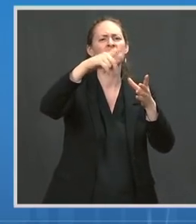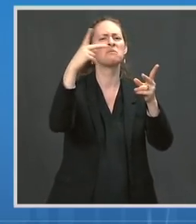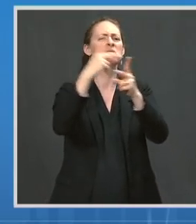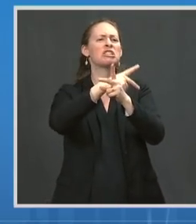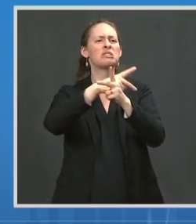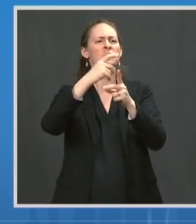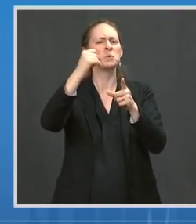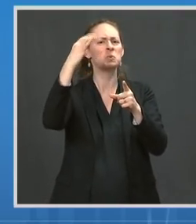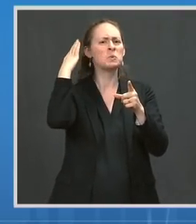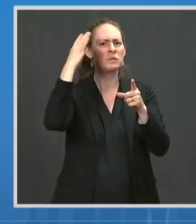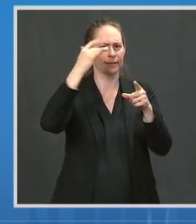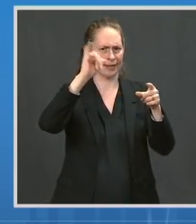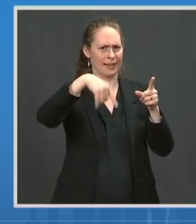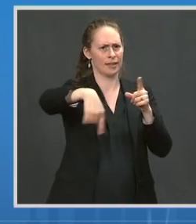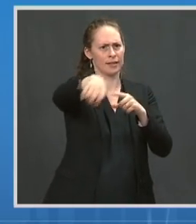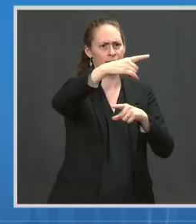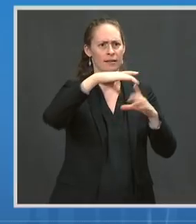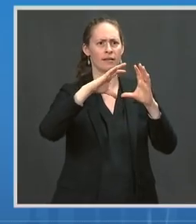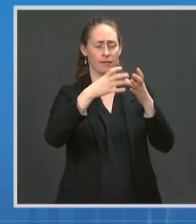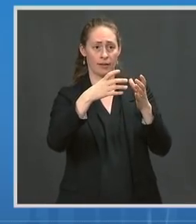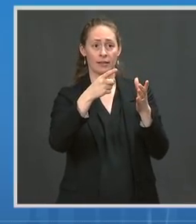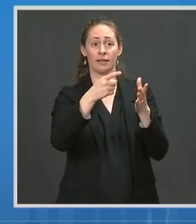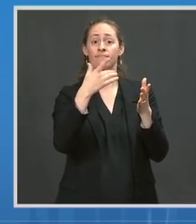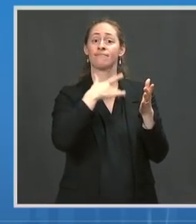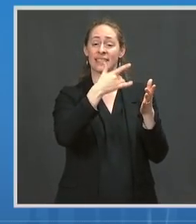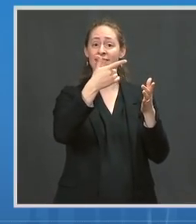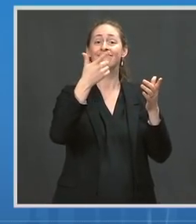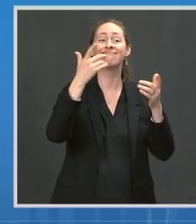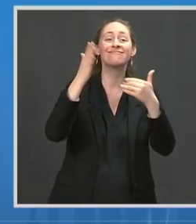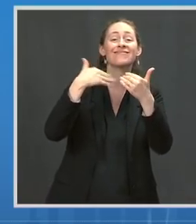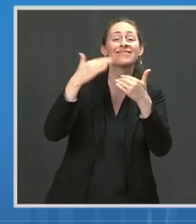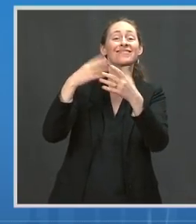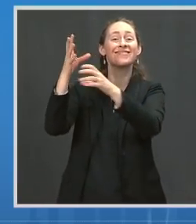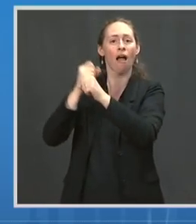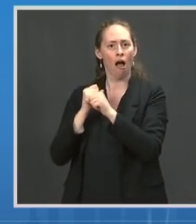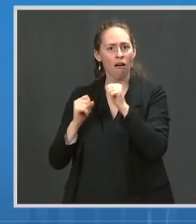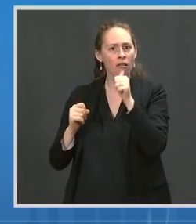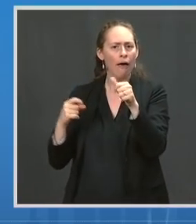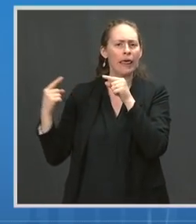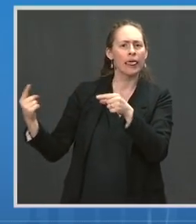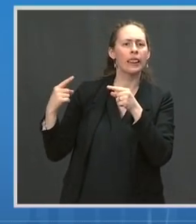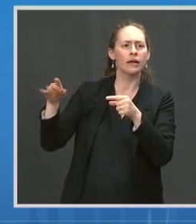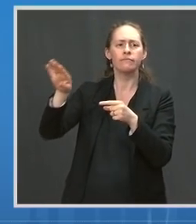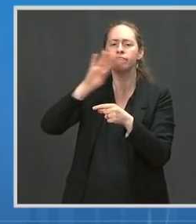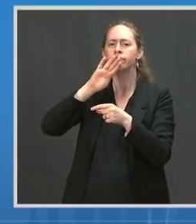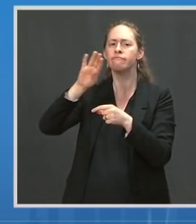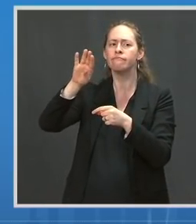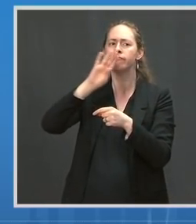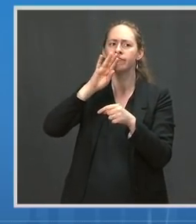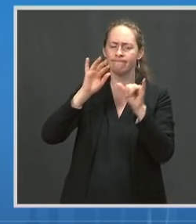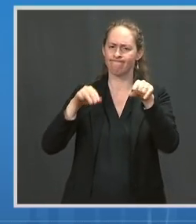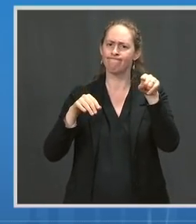to healthcare and great disparities in health. According to a recent CDC report, American Indians and Alaska Natives